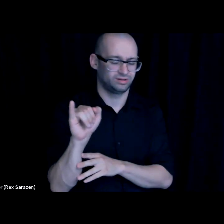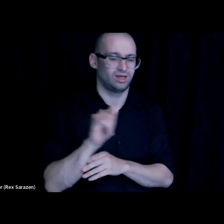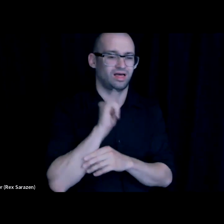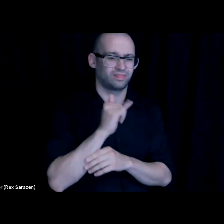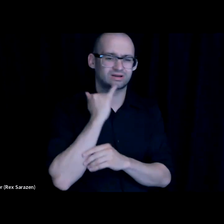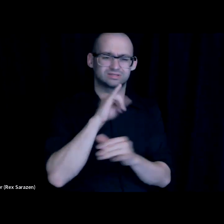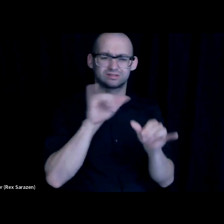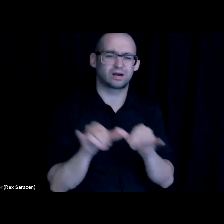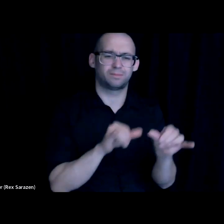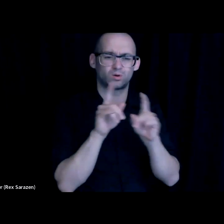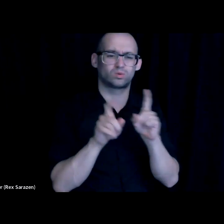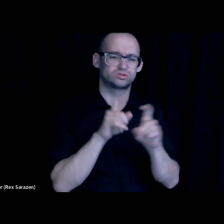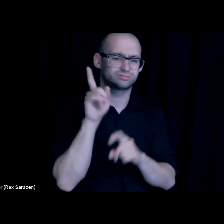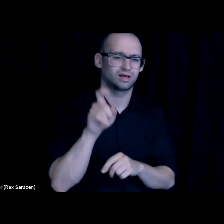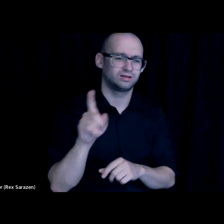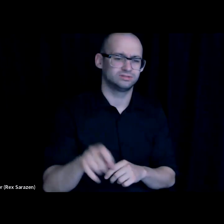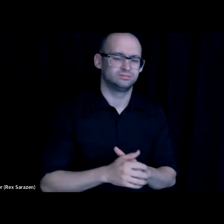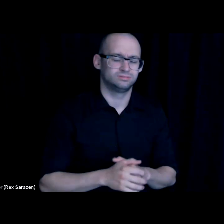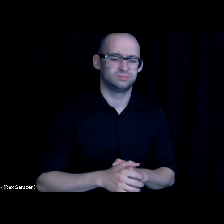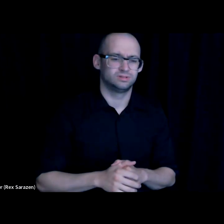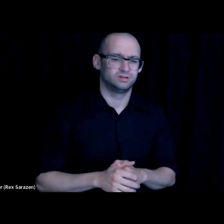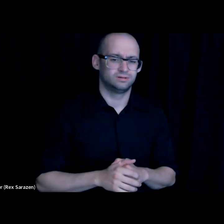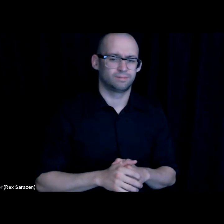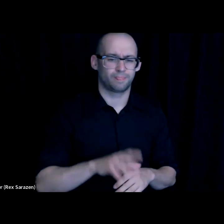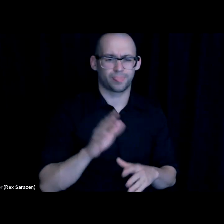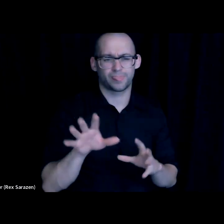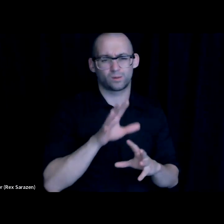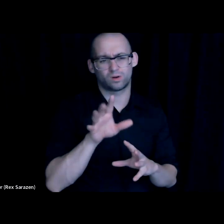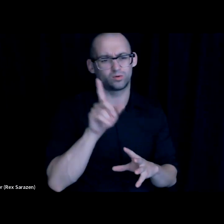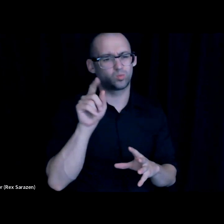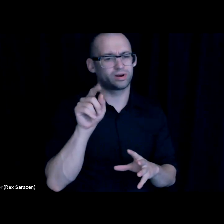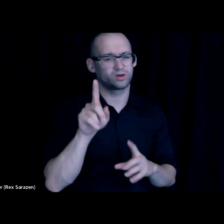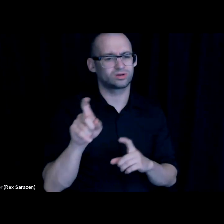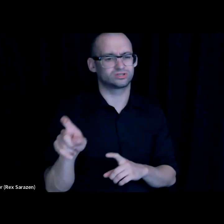the questions that we ask, and there's about 20 questions on the survey to help prepare